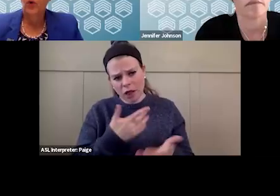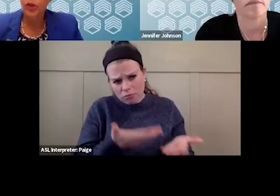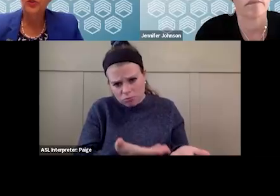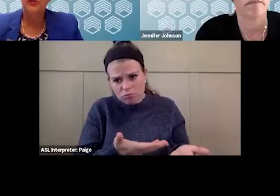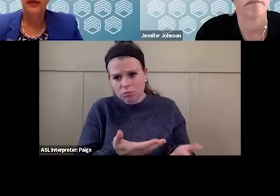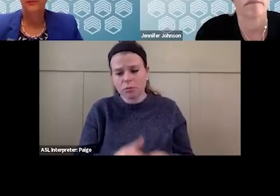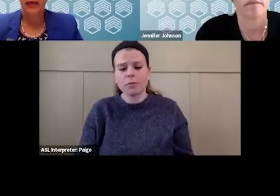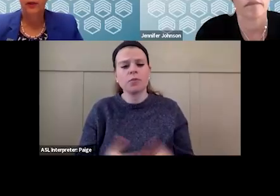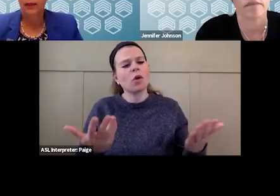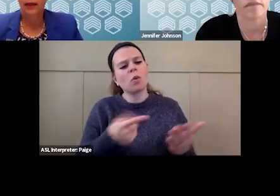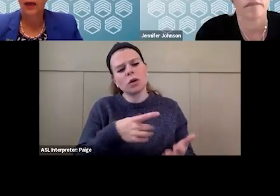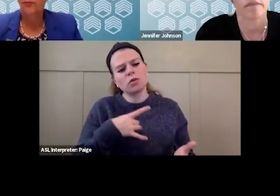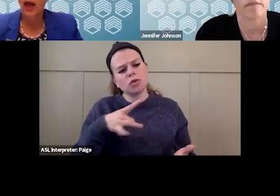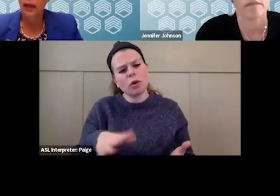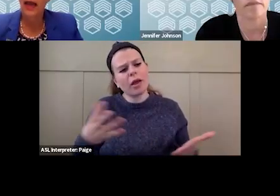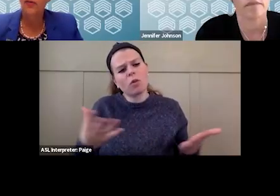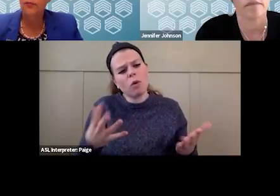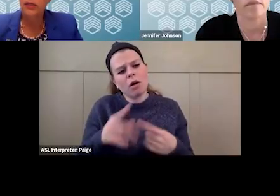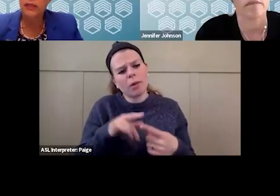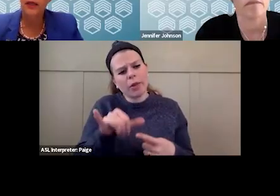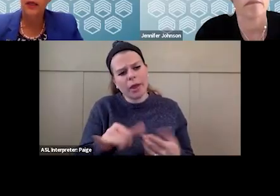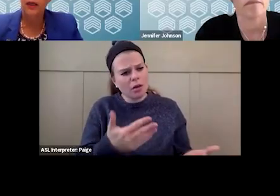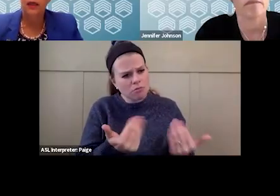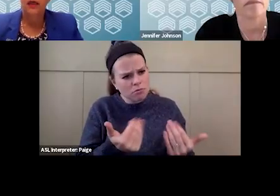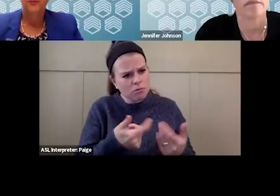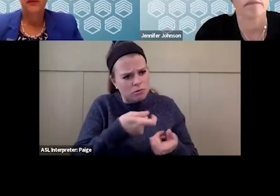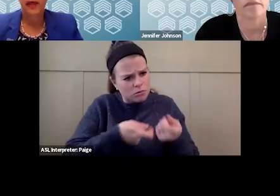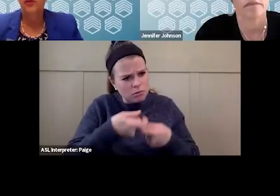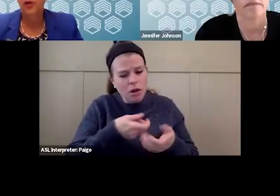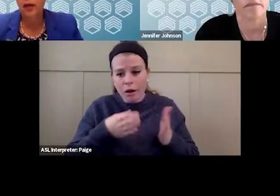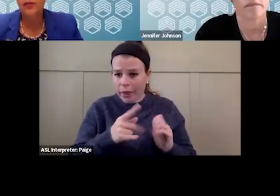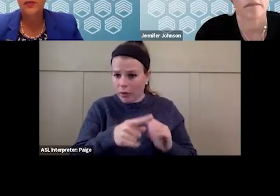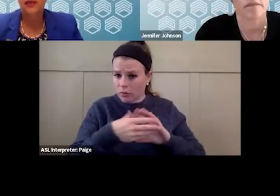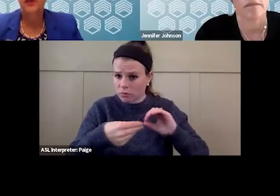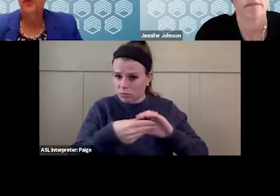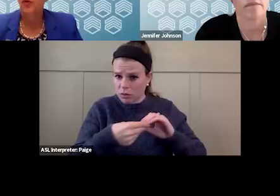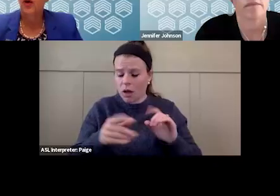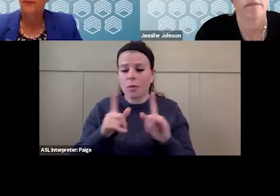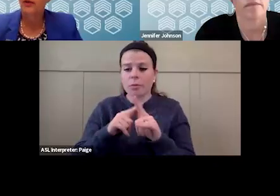Um, what don't you like about it?" Um, allow them to speak, but then you can also say, "But you know what?